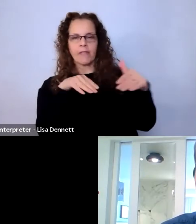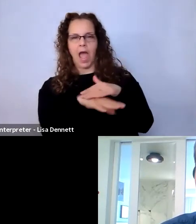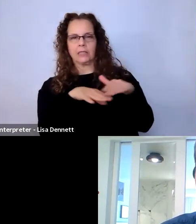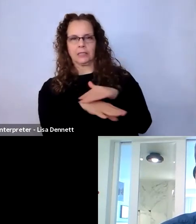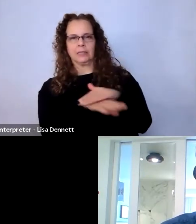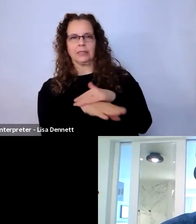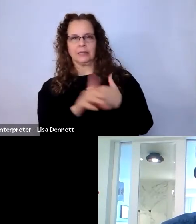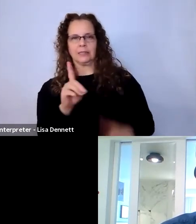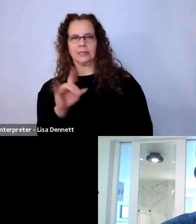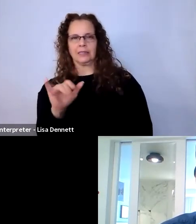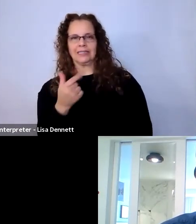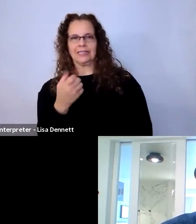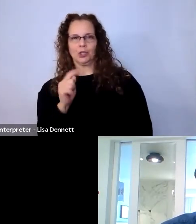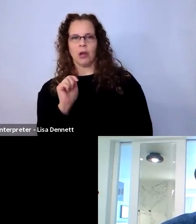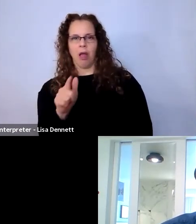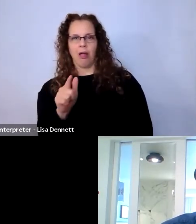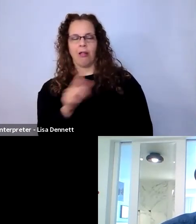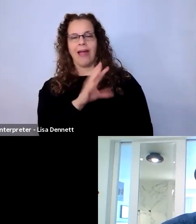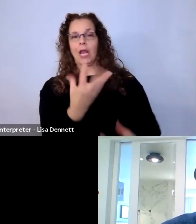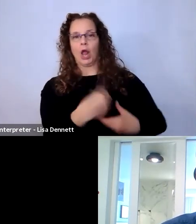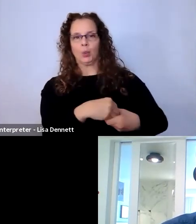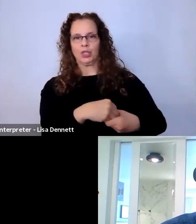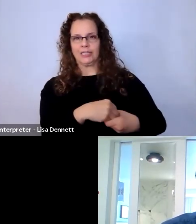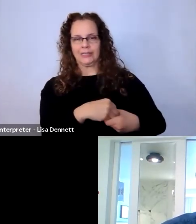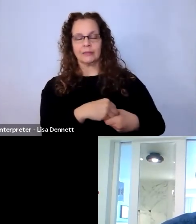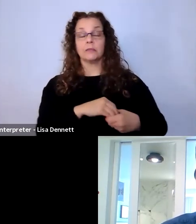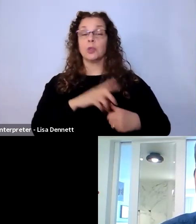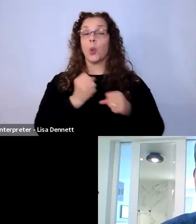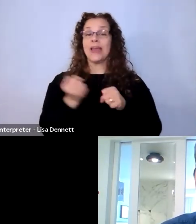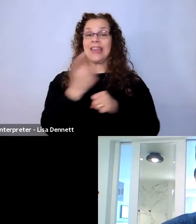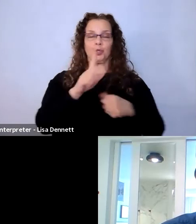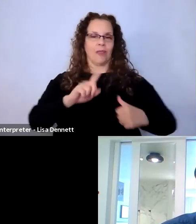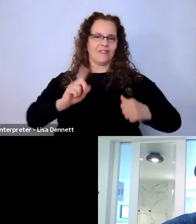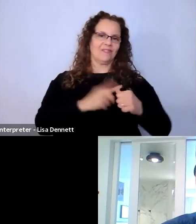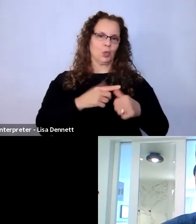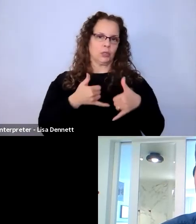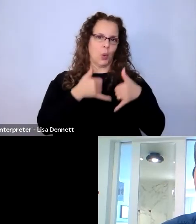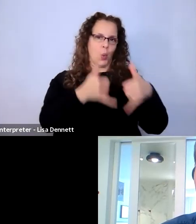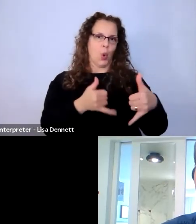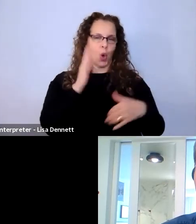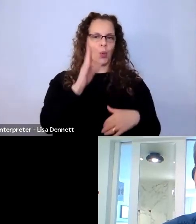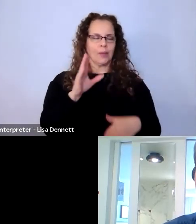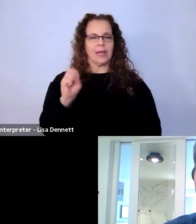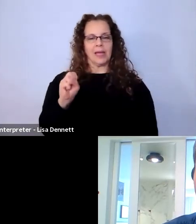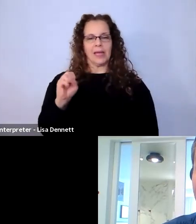and inclusion so next year, our first daddy's will be in the Silicon Valley so stay tuned for information about that.